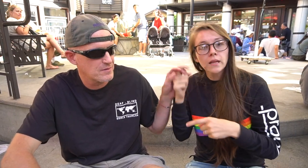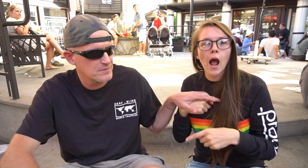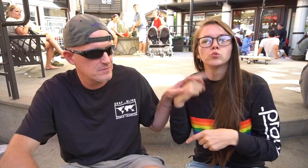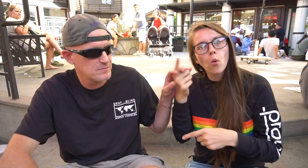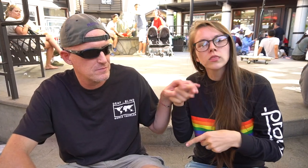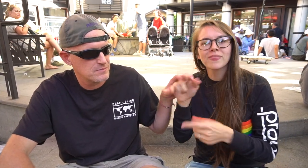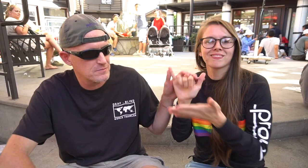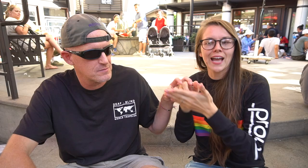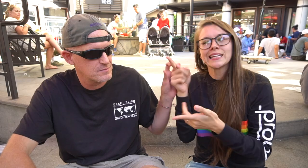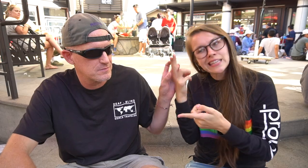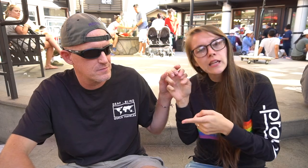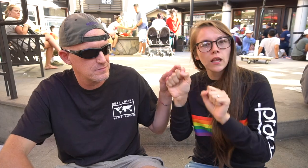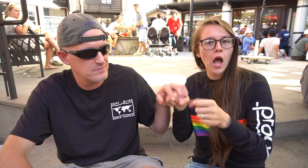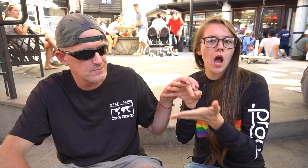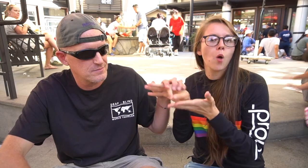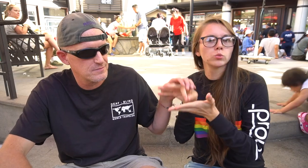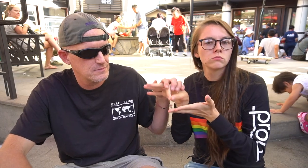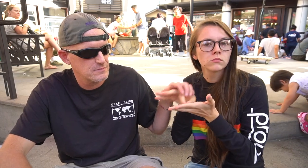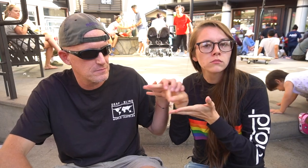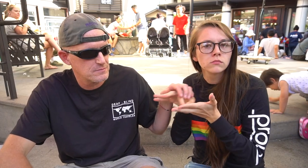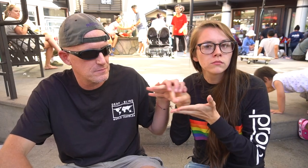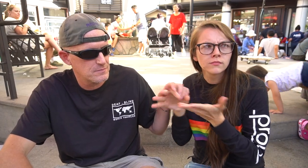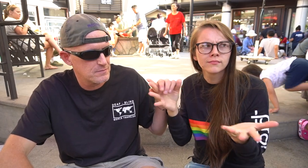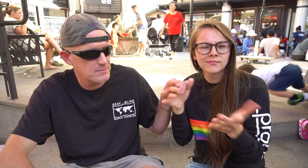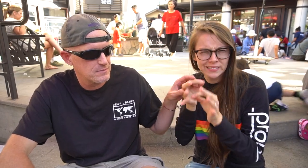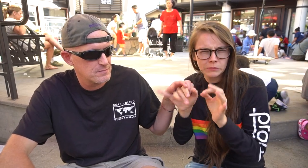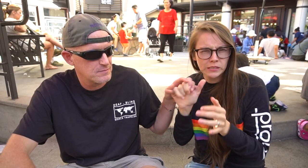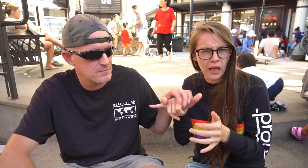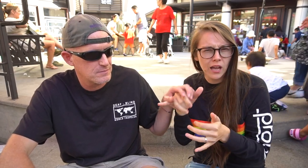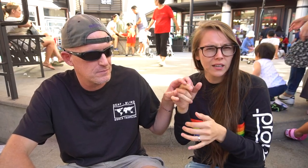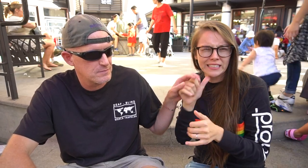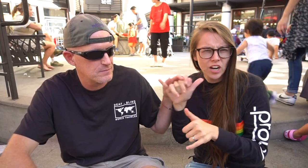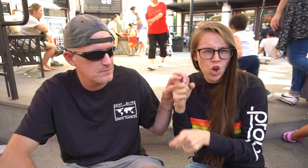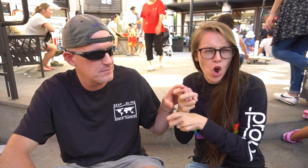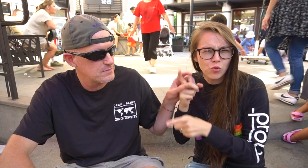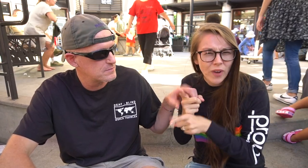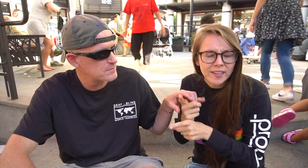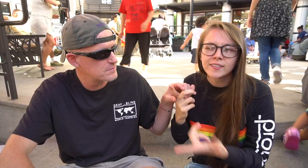Because I told him that he can count. It's simple as that. it's not that hard, right?